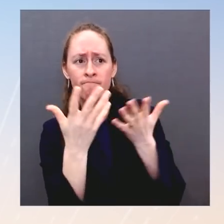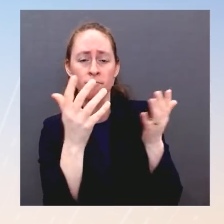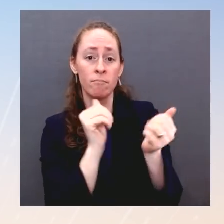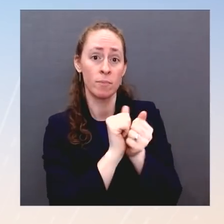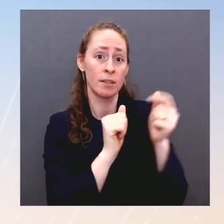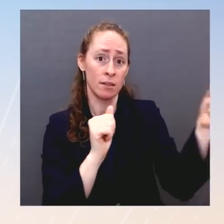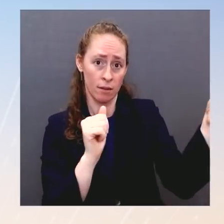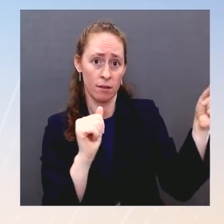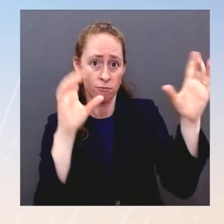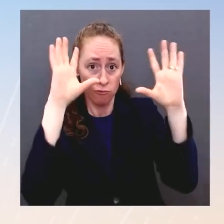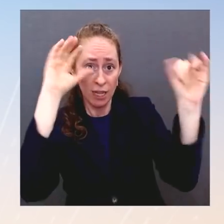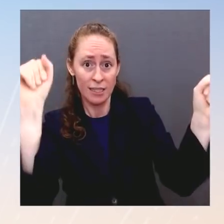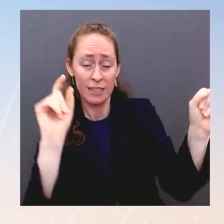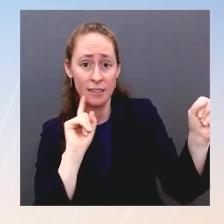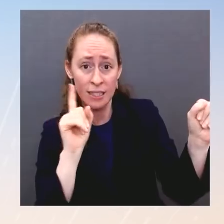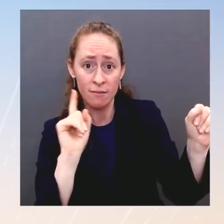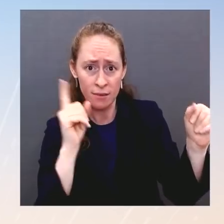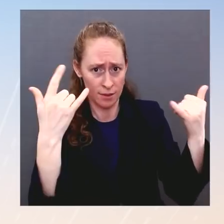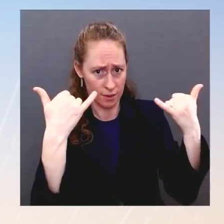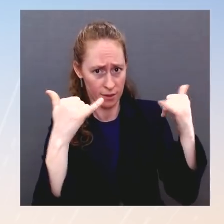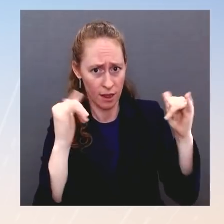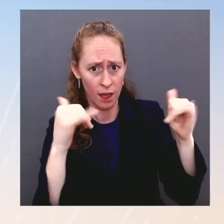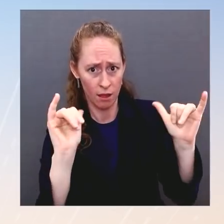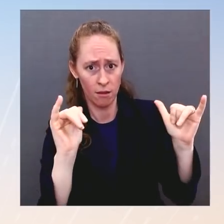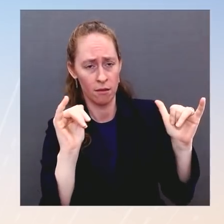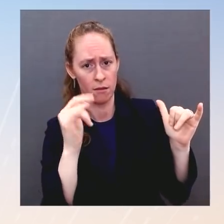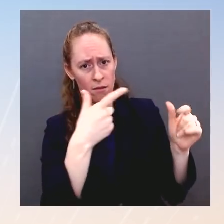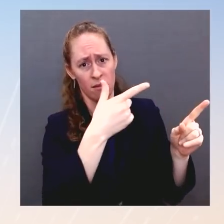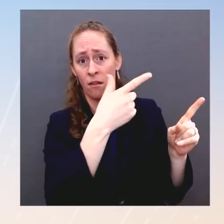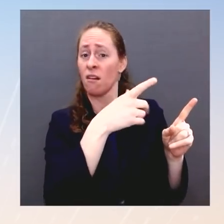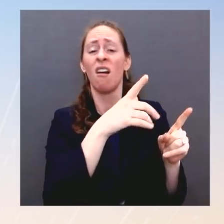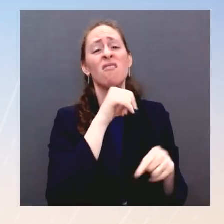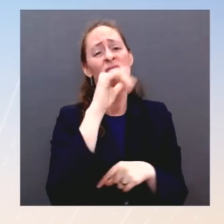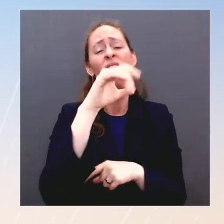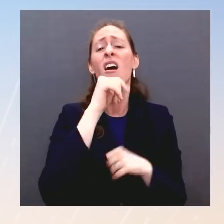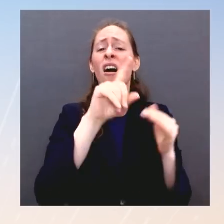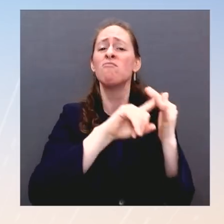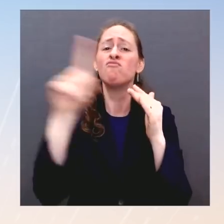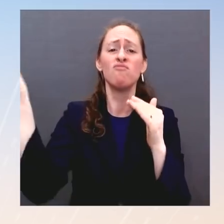in the face of the Russian attack. And we are -- certainly continue to be concerned